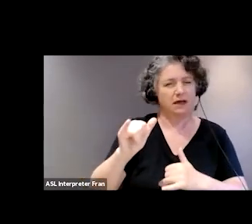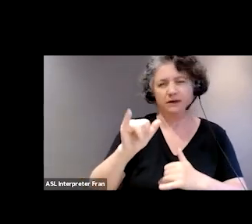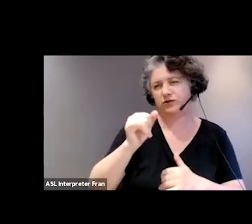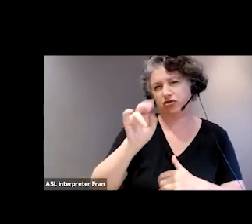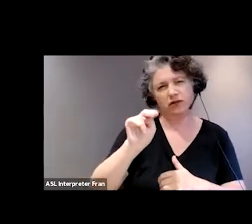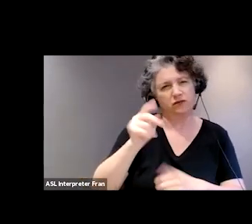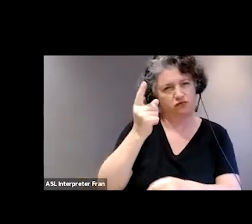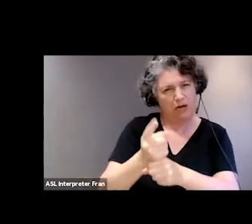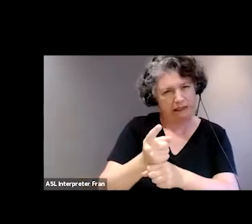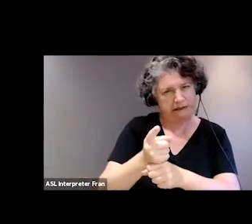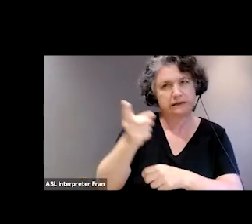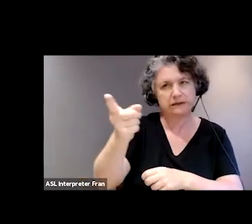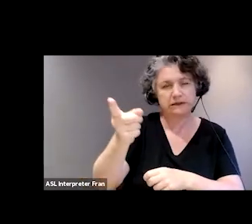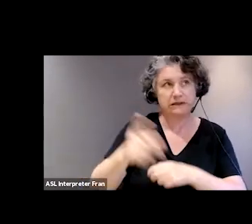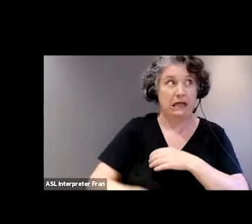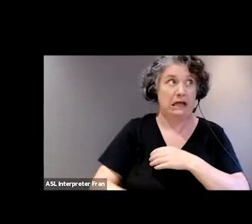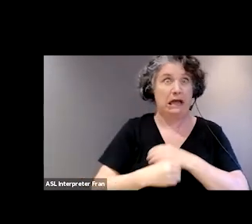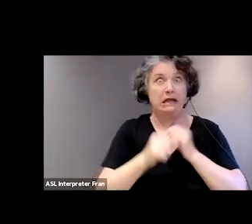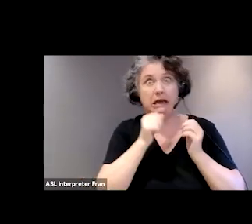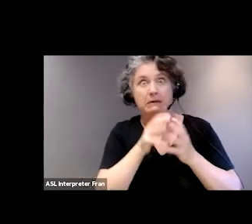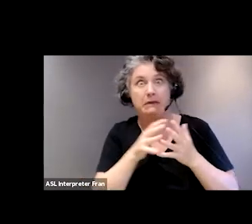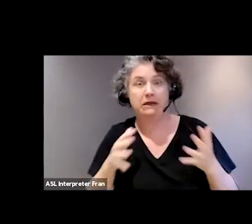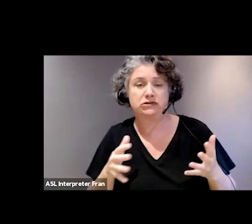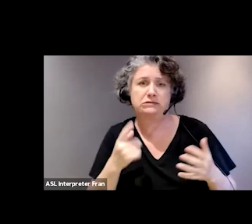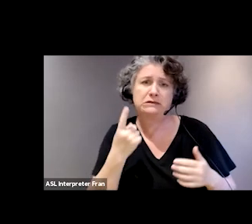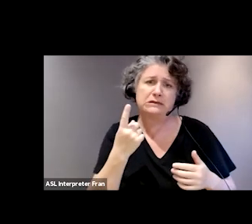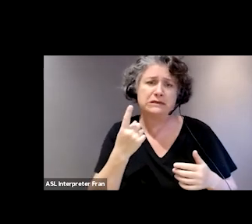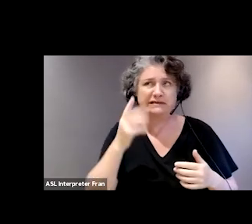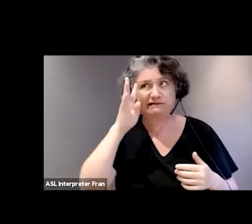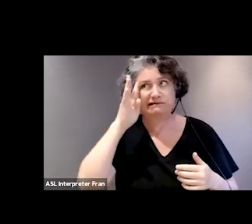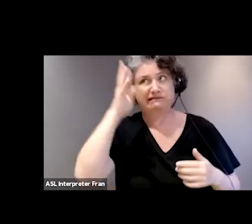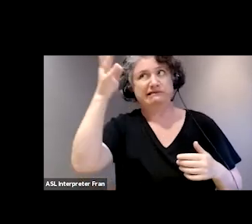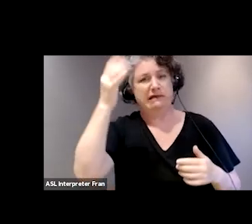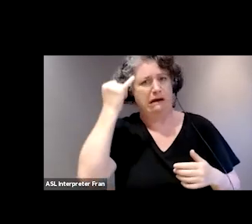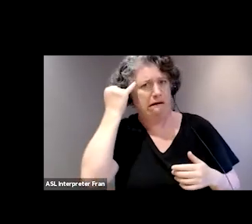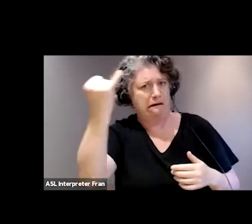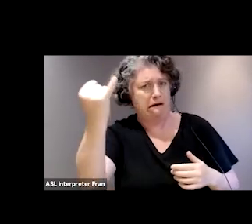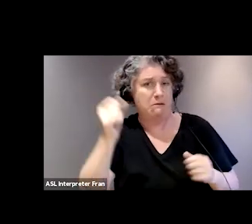mess and it could take a long time. My only recommendation would be just for them